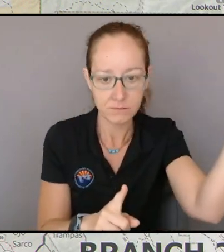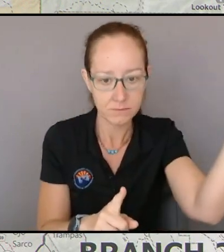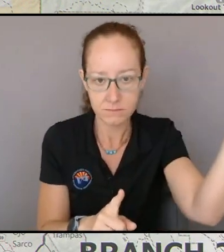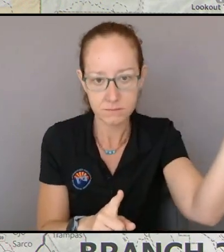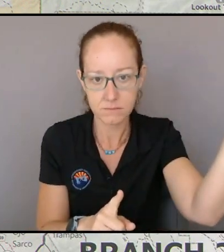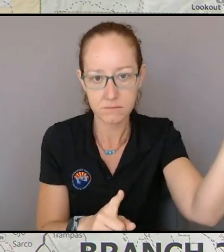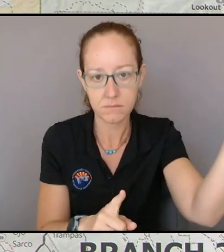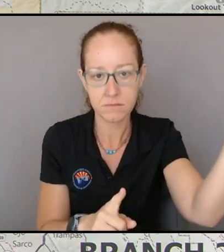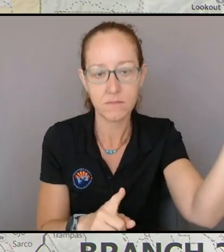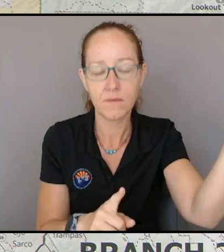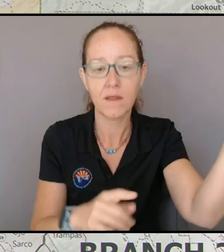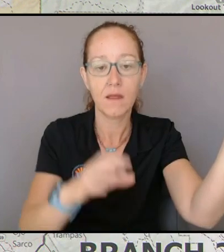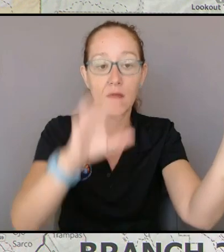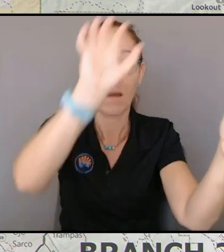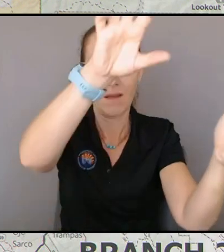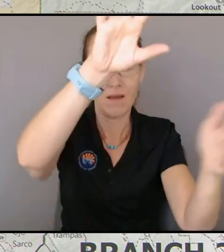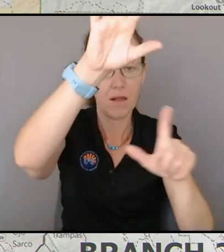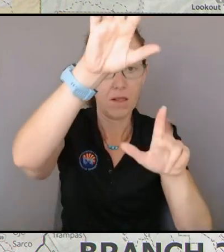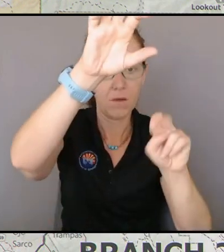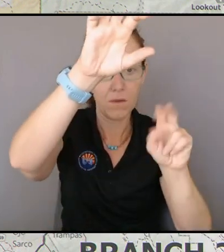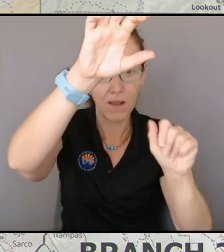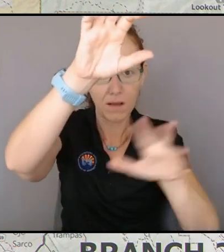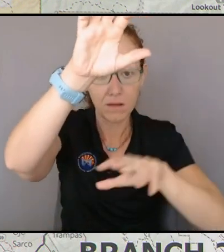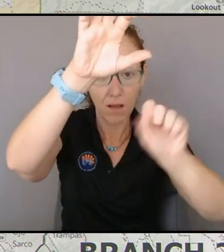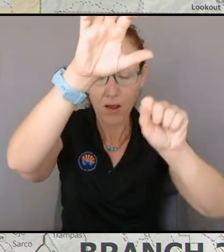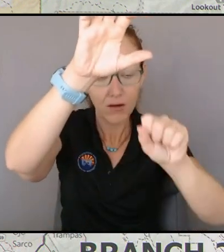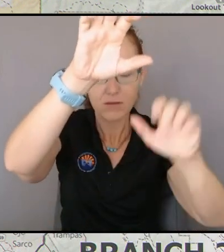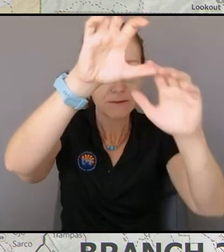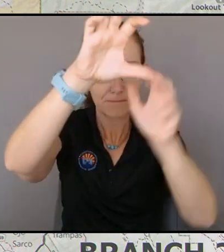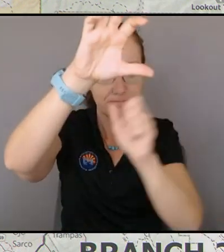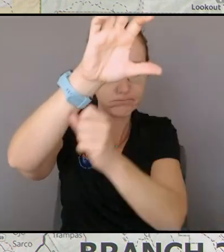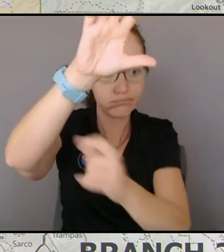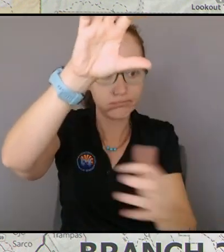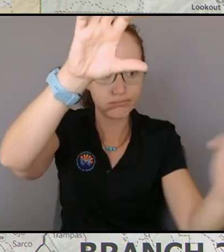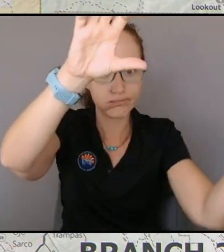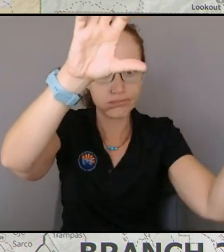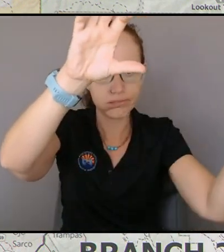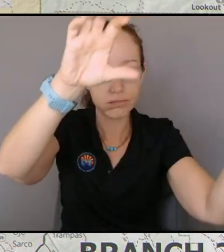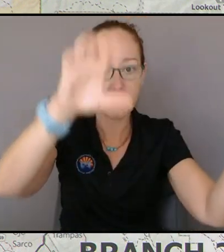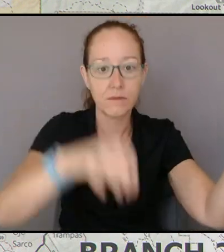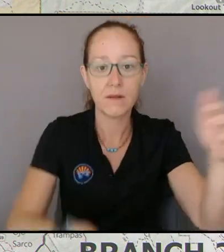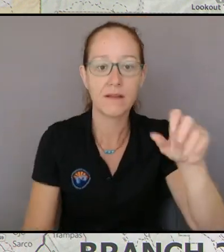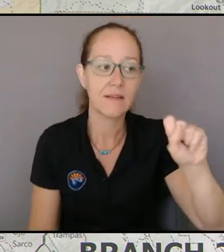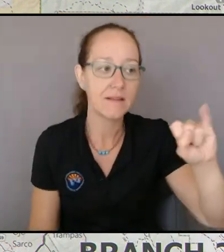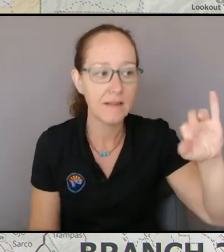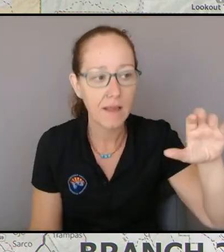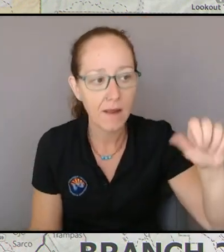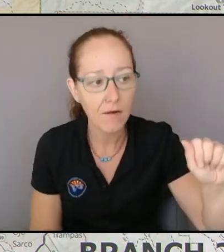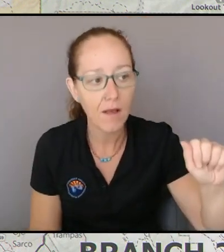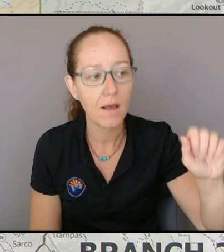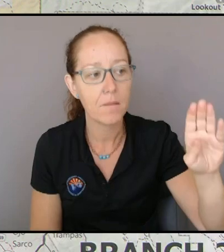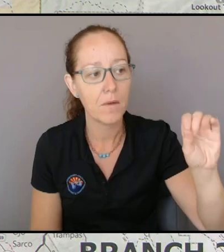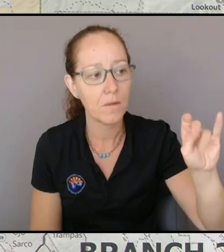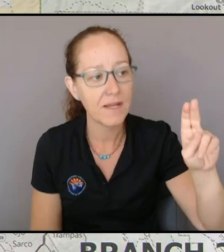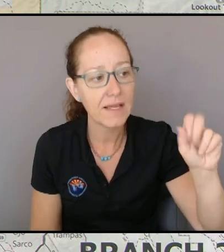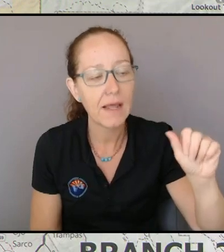you know, towards Guadalupita, and Sierra Bonita, and above Chacon. Going down to the rest of this. There was a little